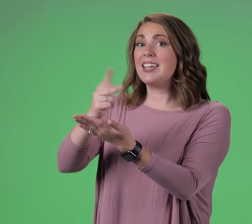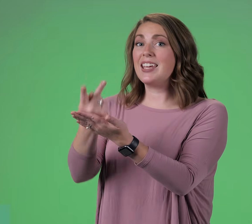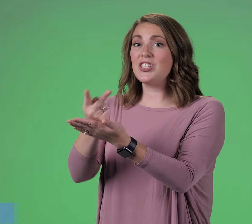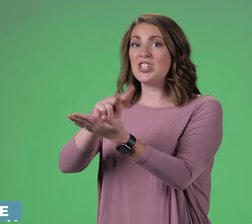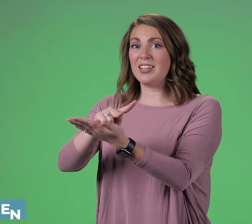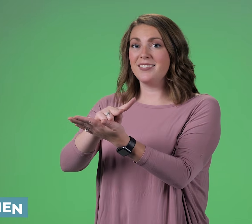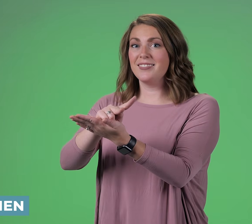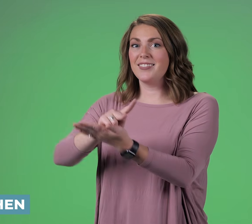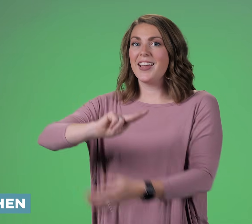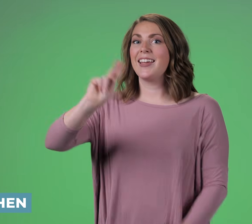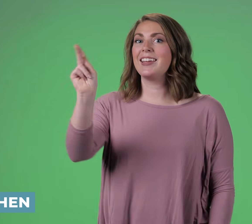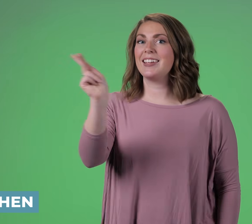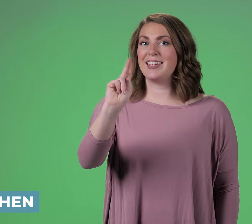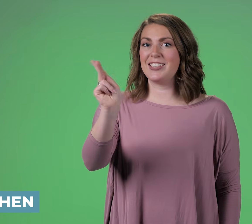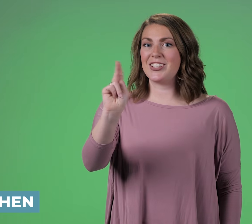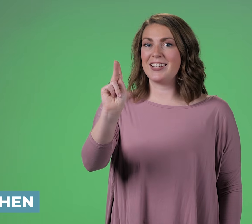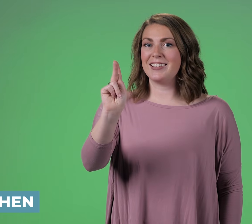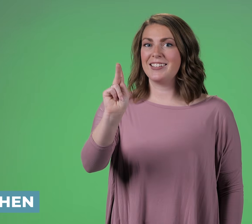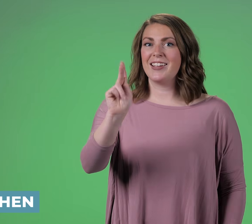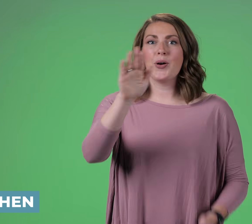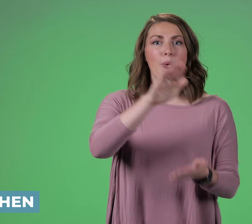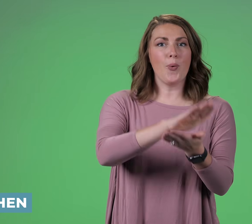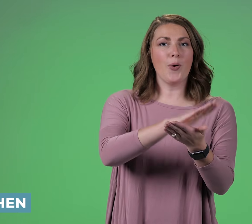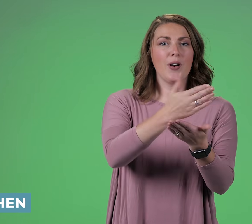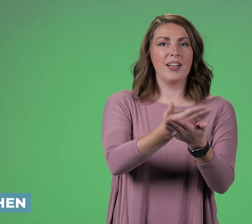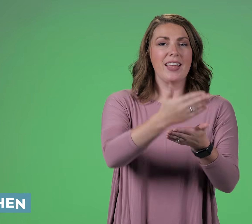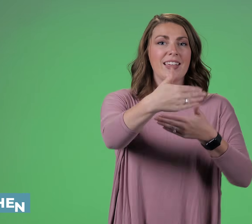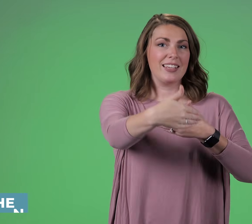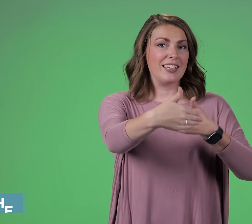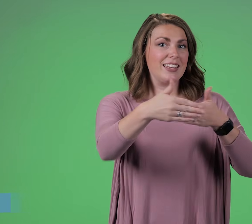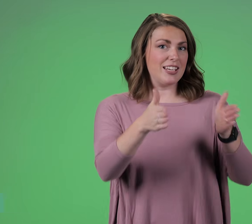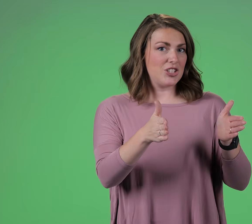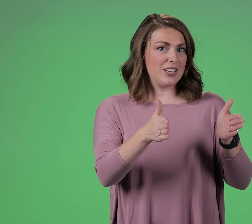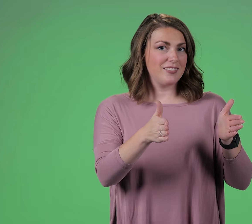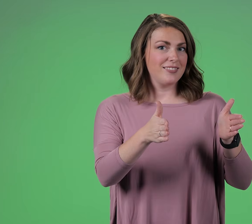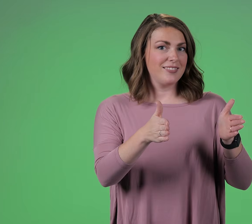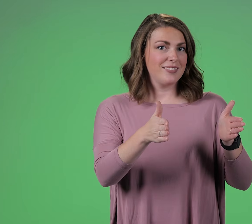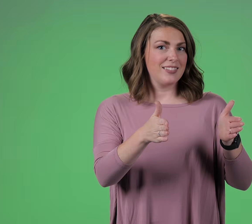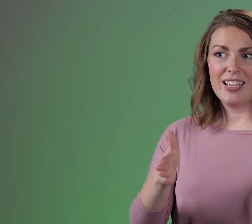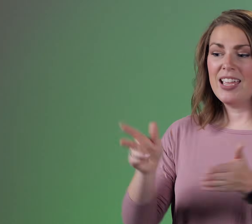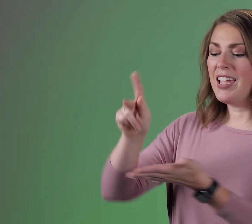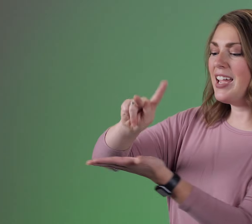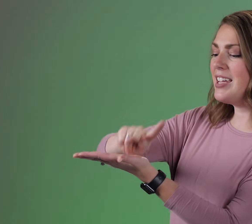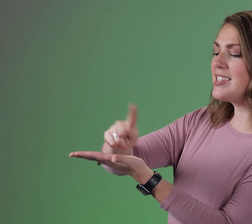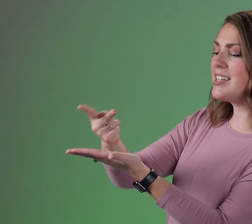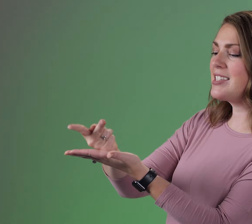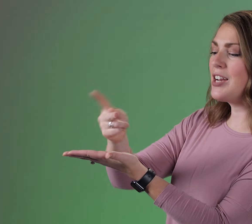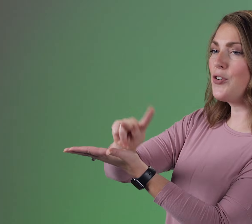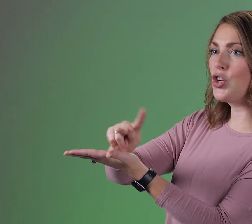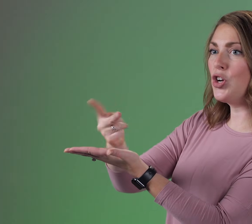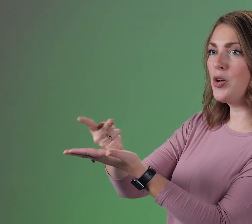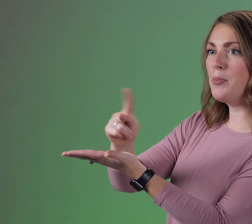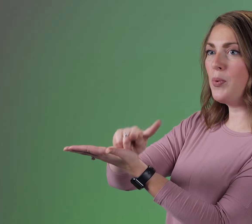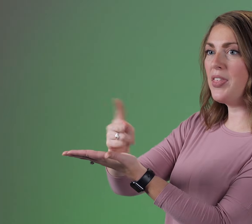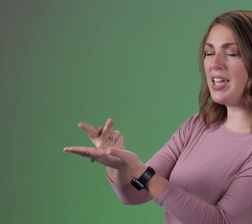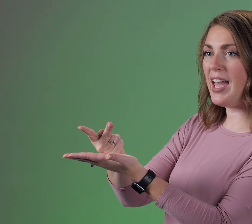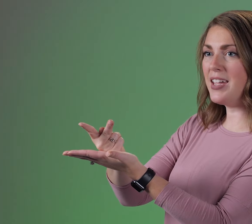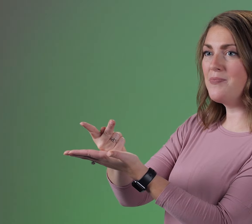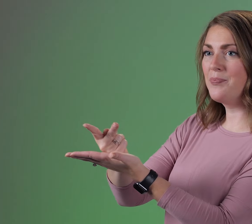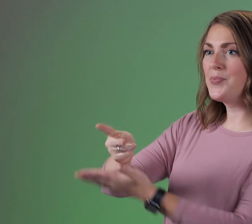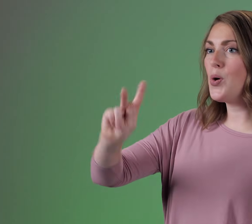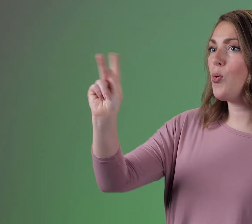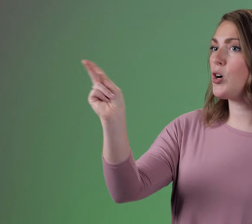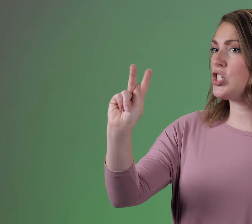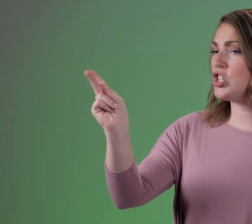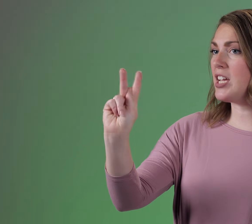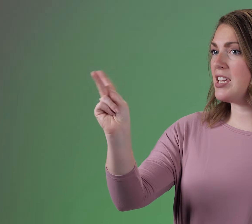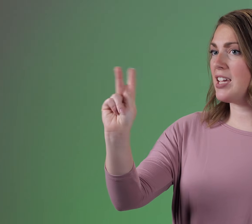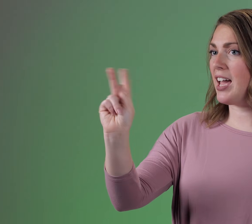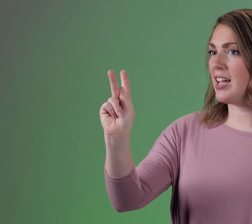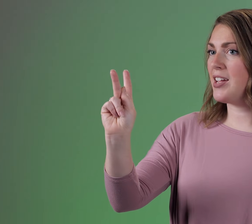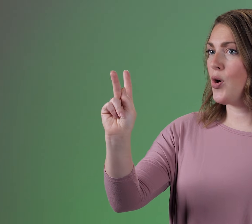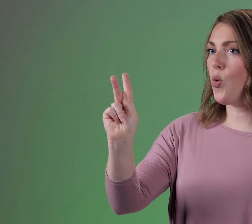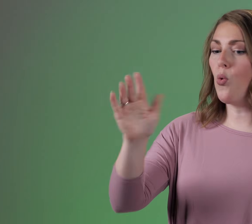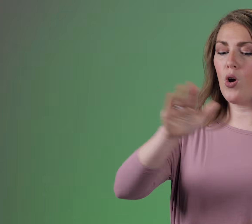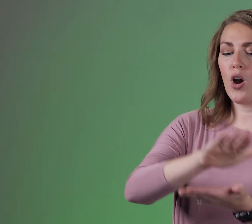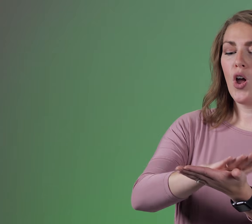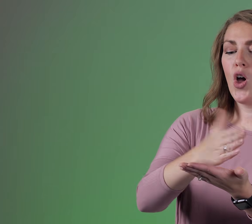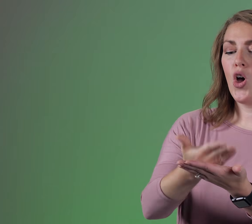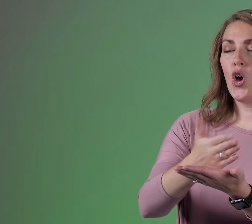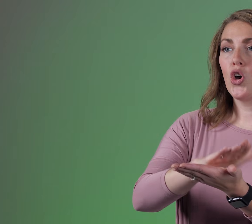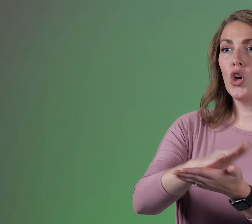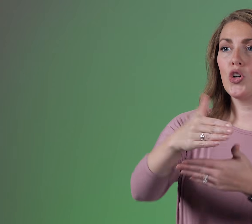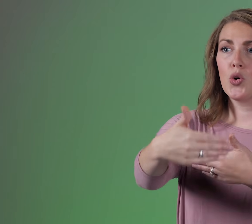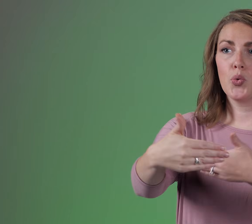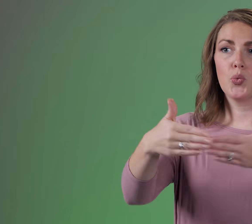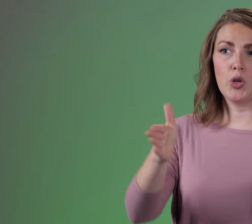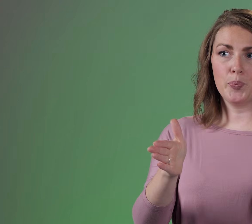'kitchen', or 'kitchen', it's like the sign for cook but with the K or a shaking K or cook room,